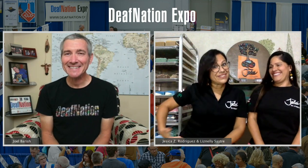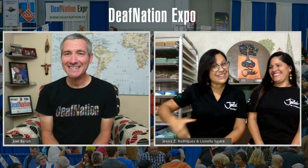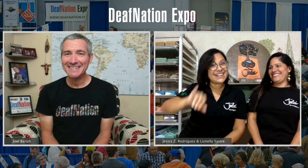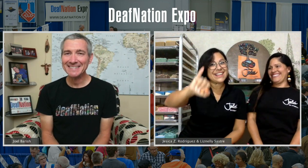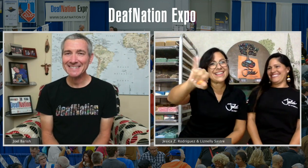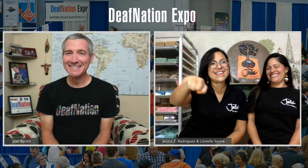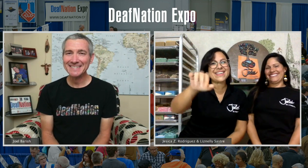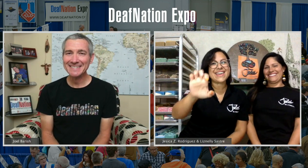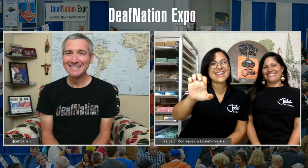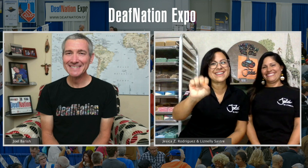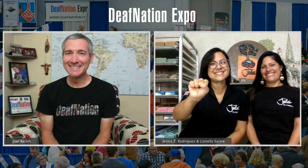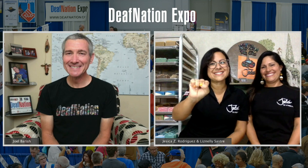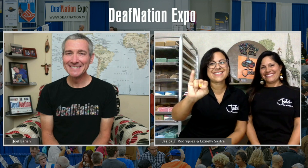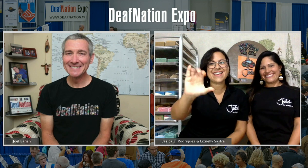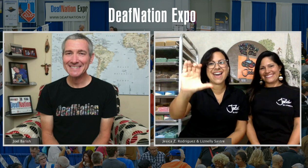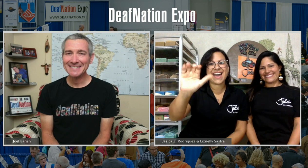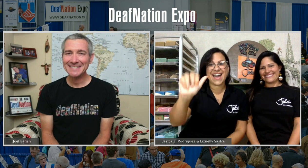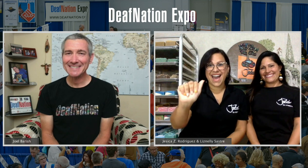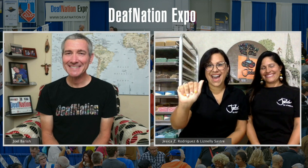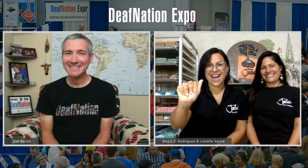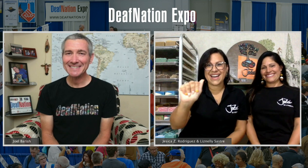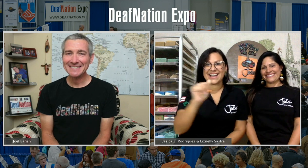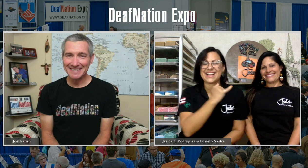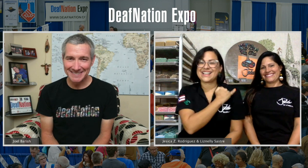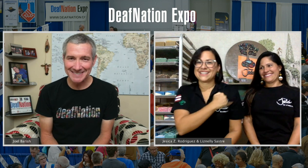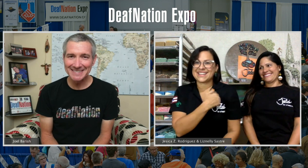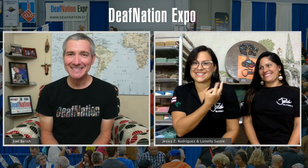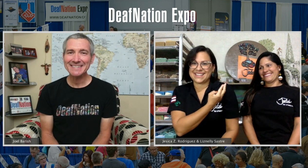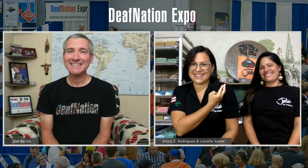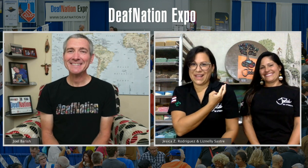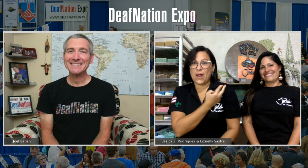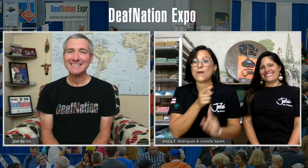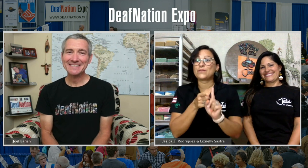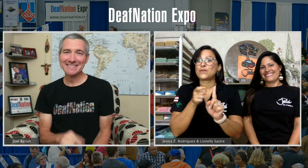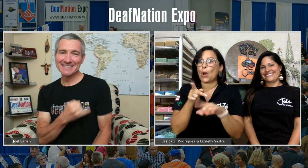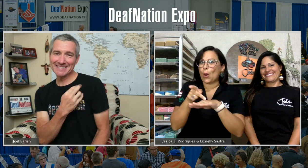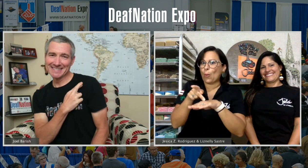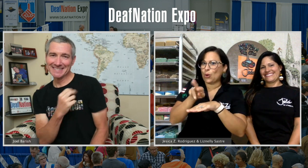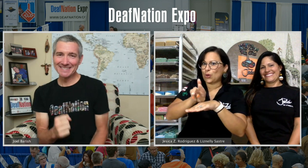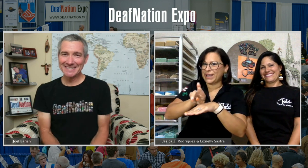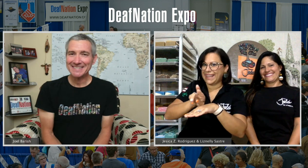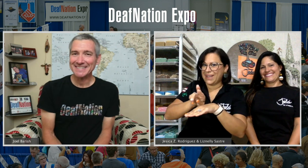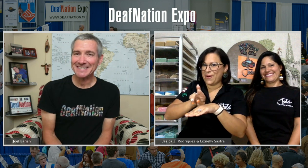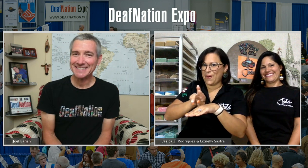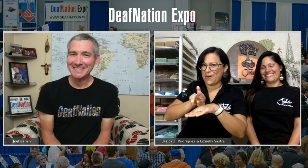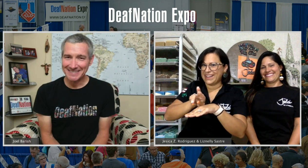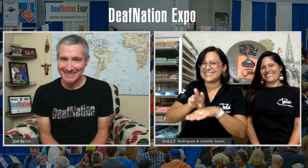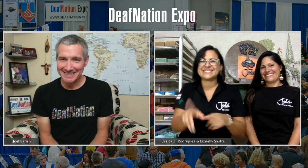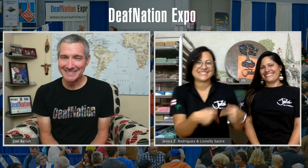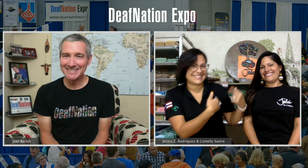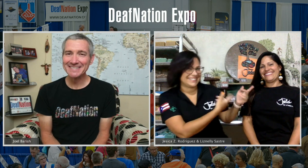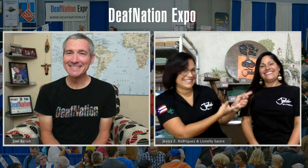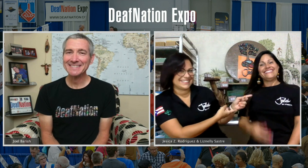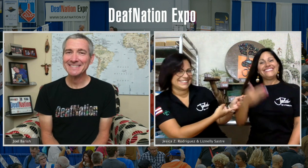I’m Jesica from Puerto Rico.